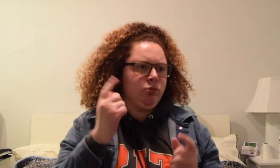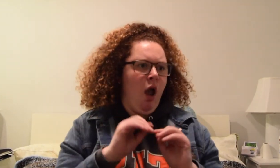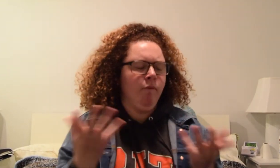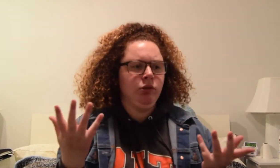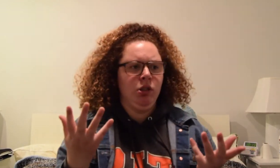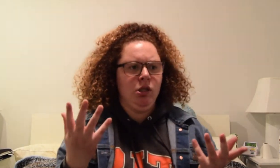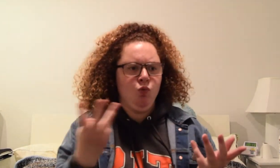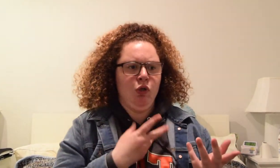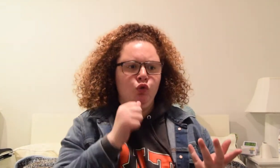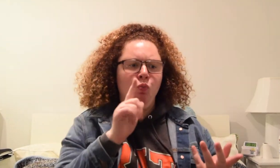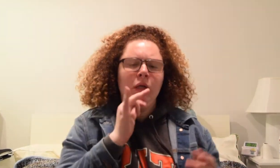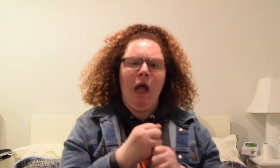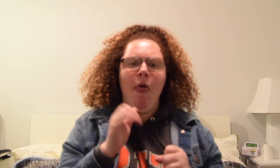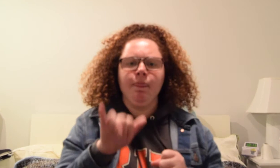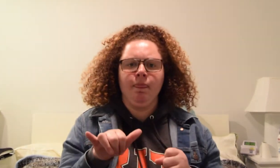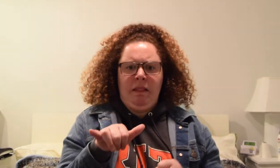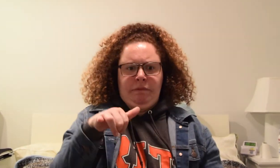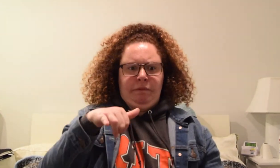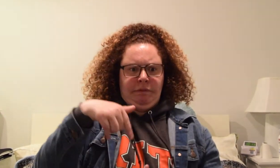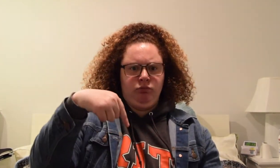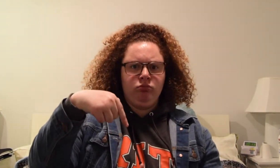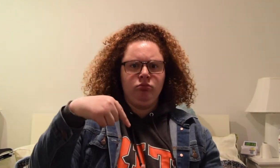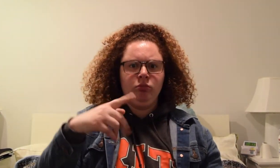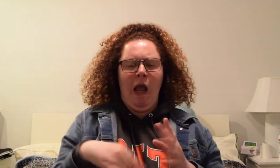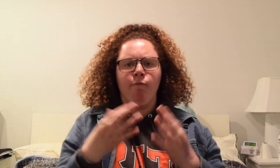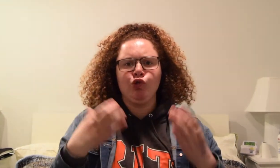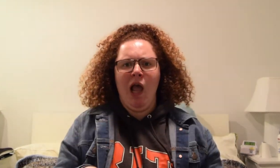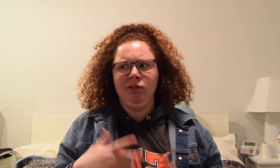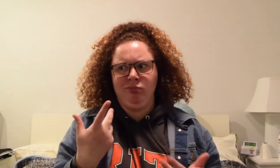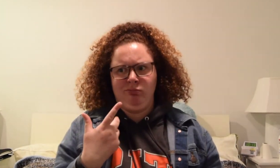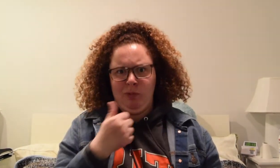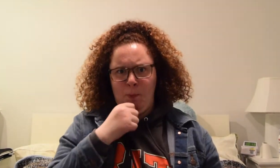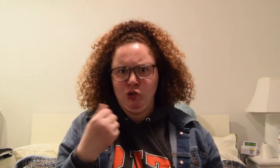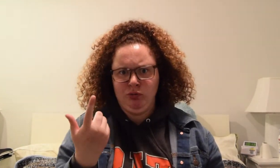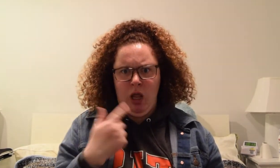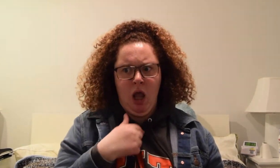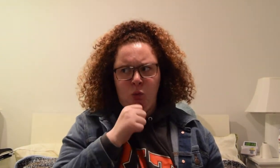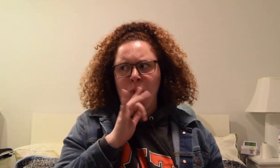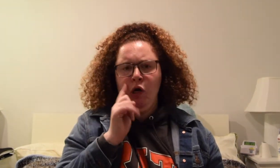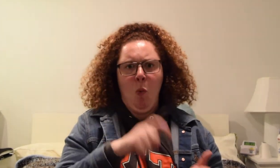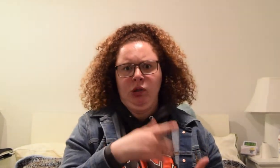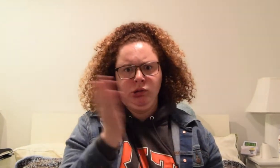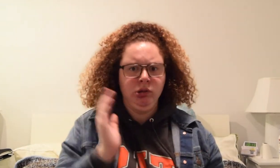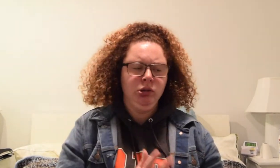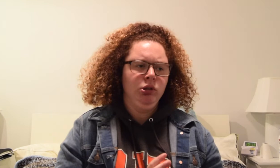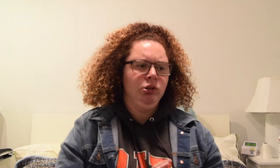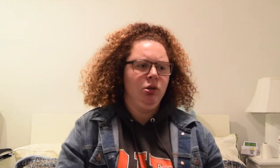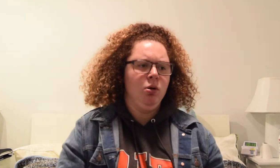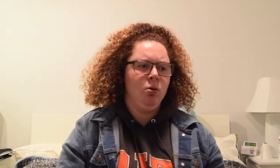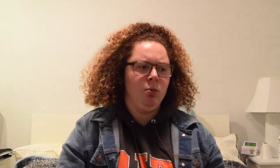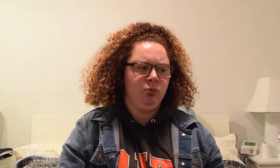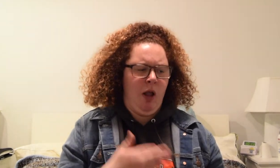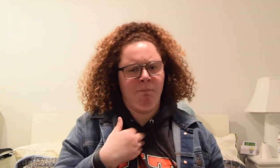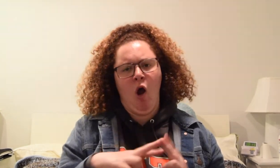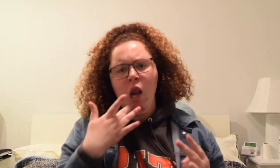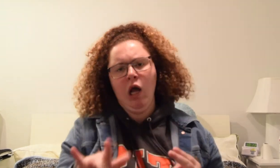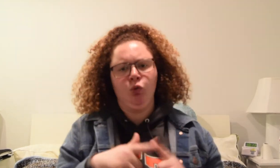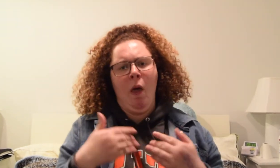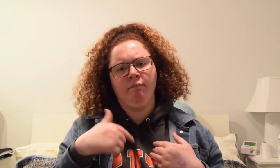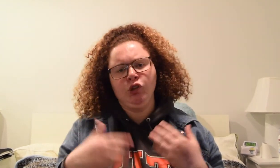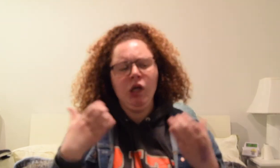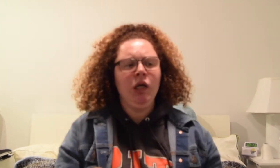Because obviously we don't really get this kind of chance. I'm very lucky to have this chance